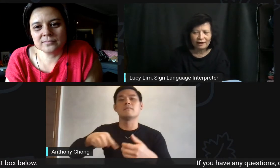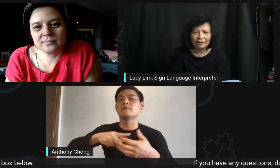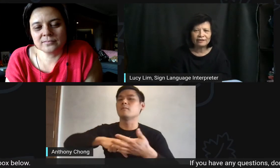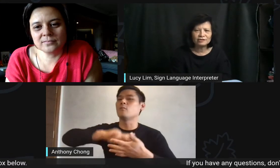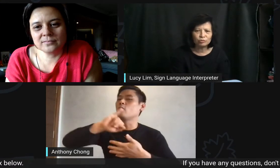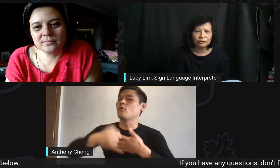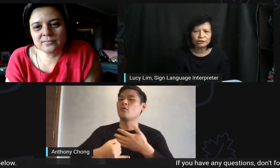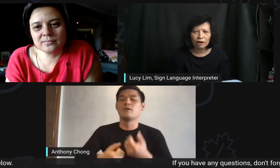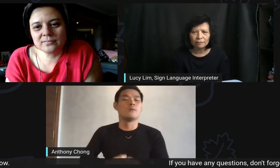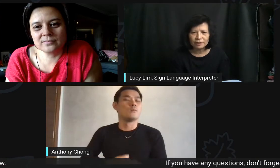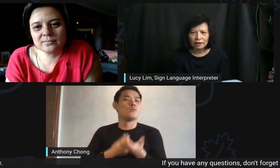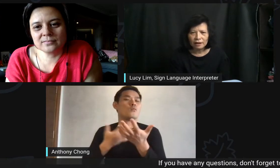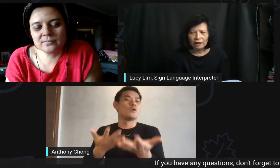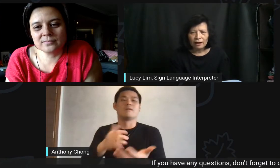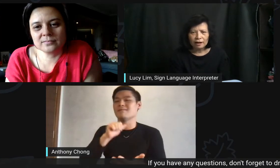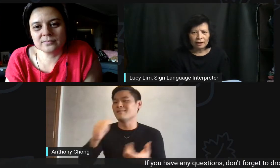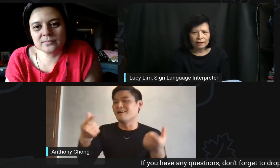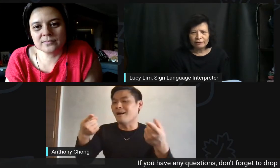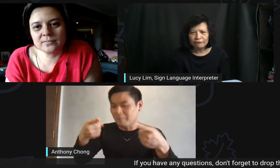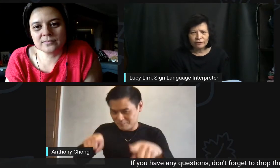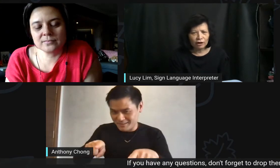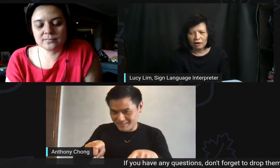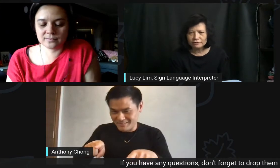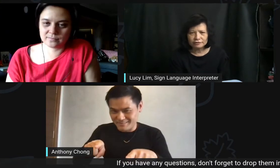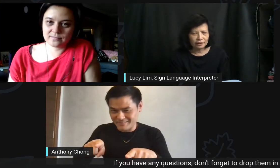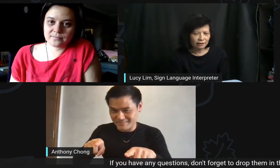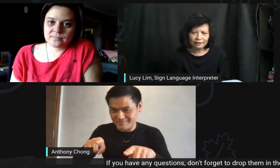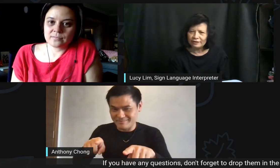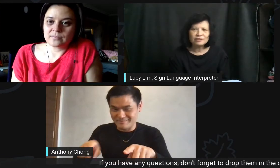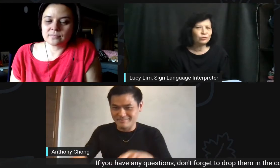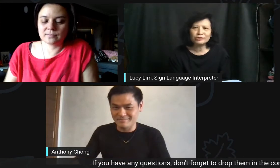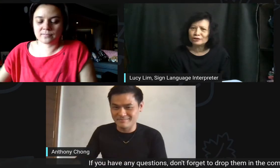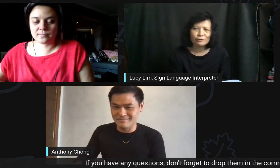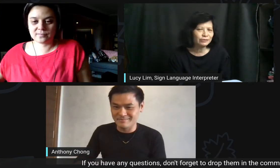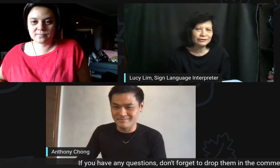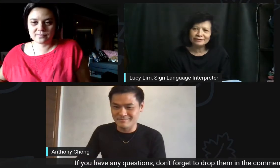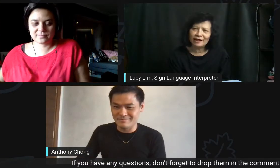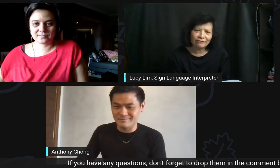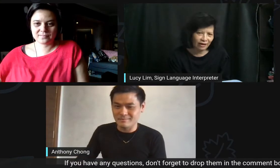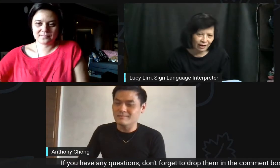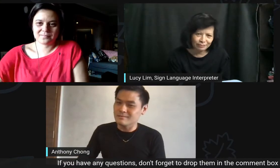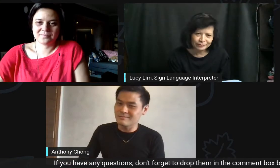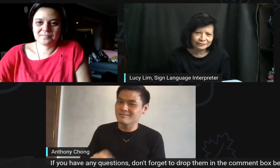at this workshop. If not, this workshop would never happen.